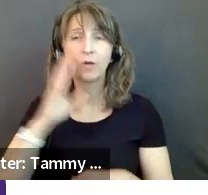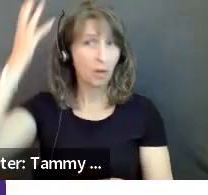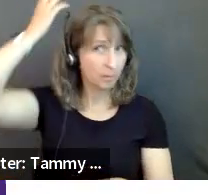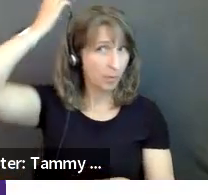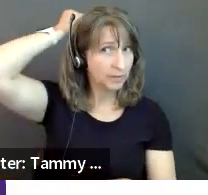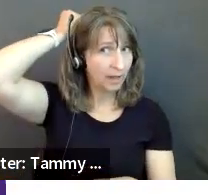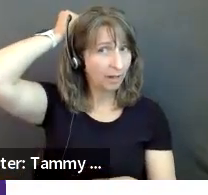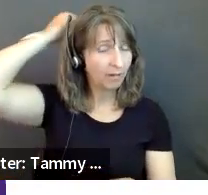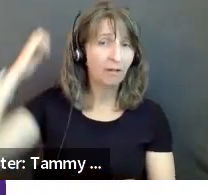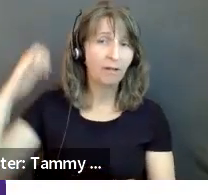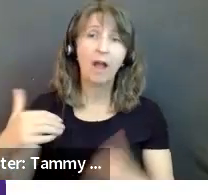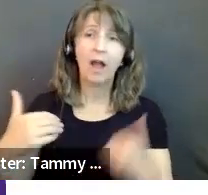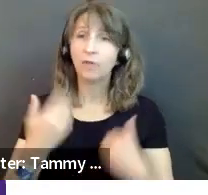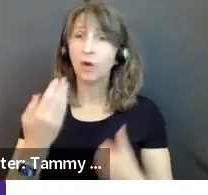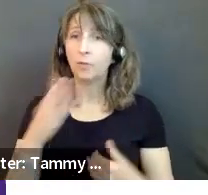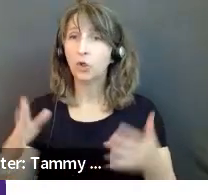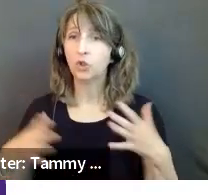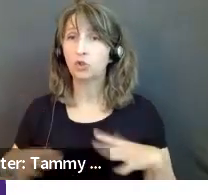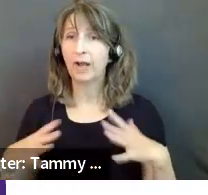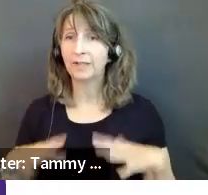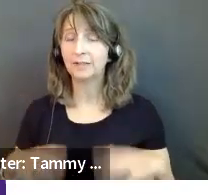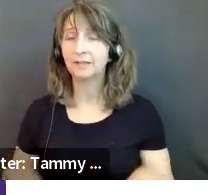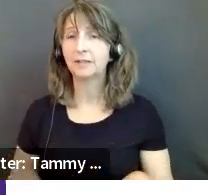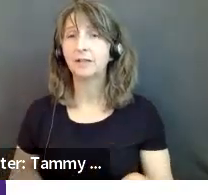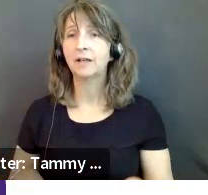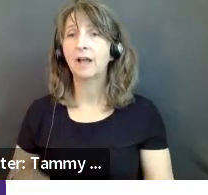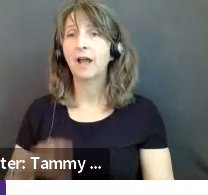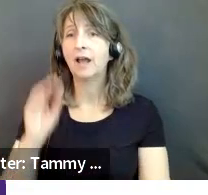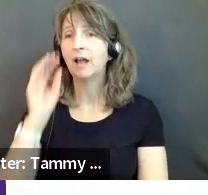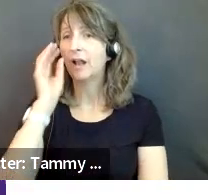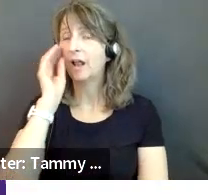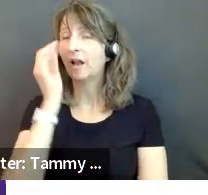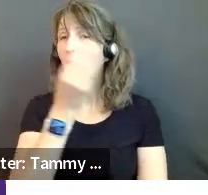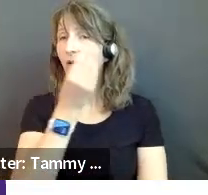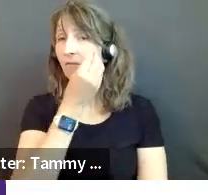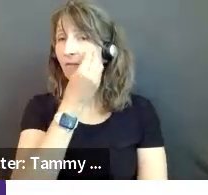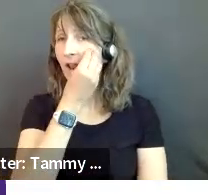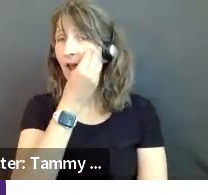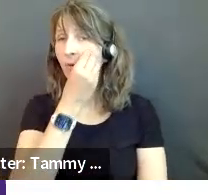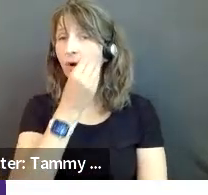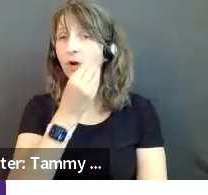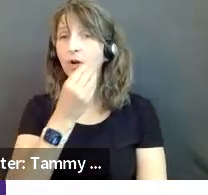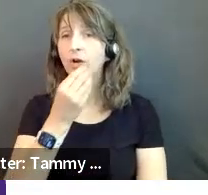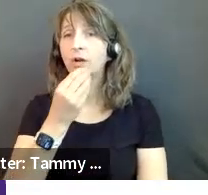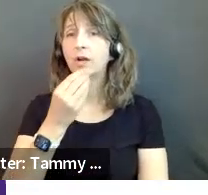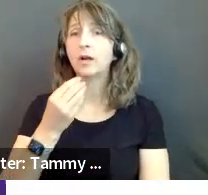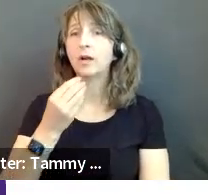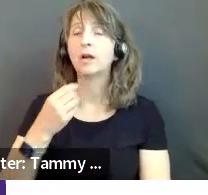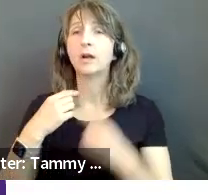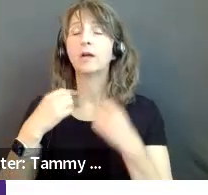I have on a blue dress. And a flower shaped pendant, with the white stone on a gold chain.